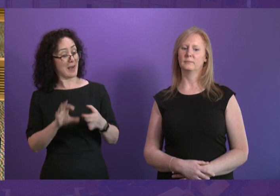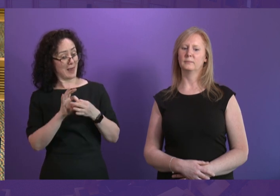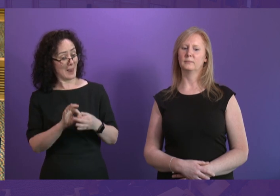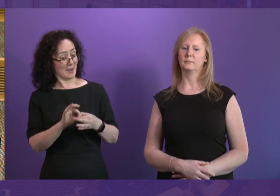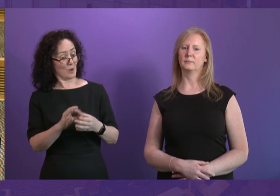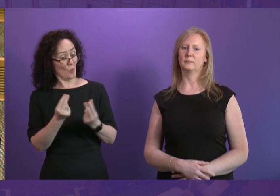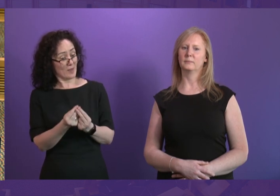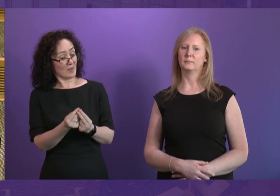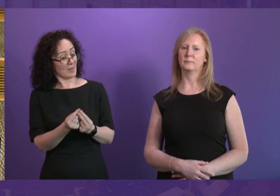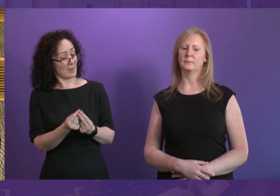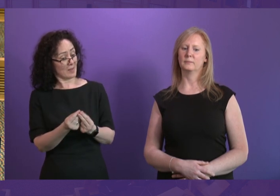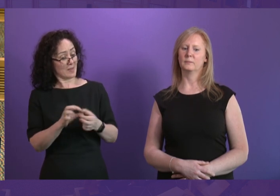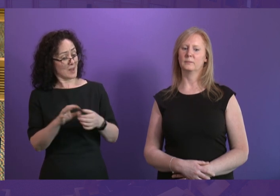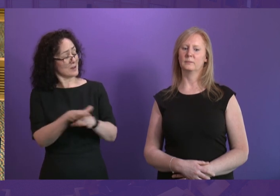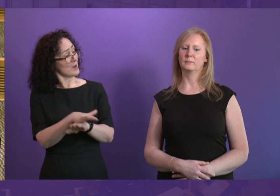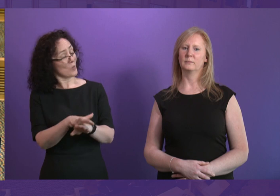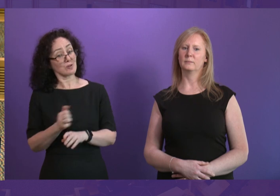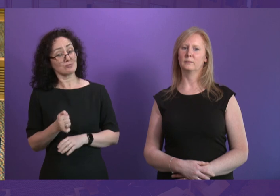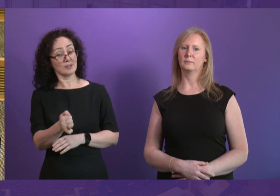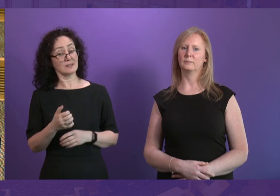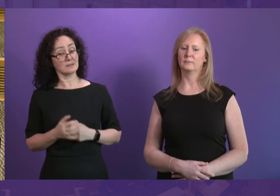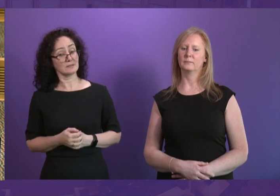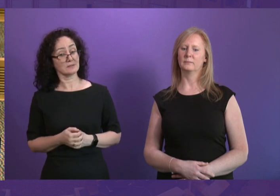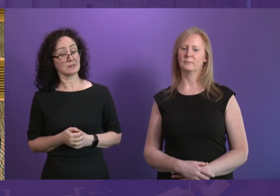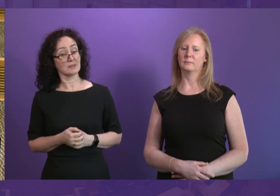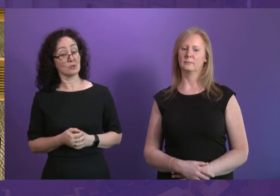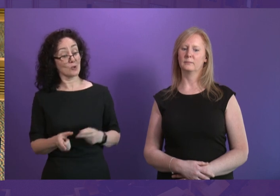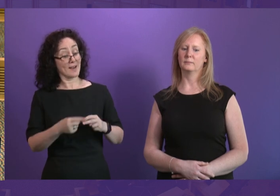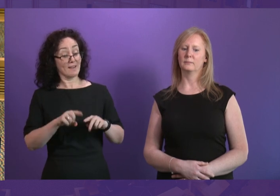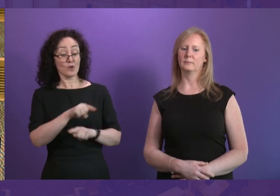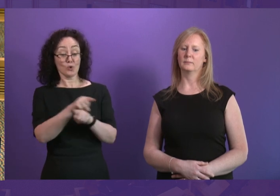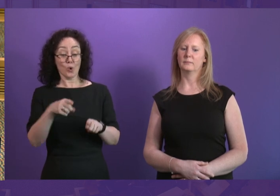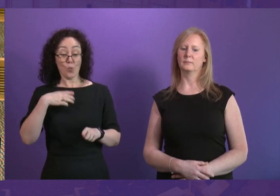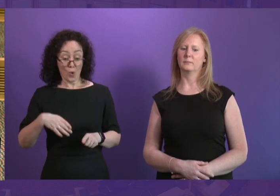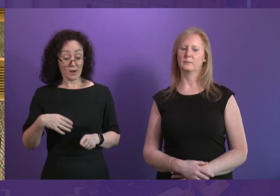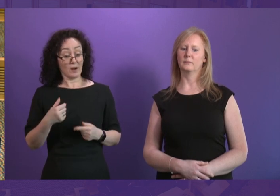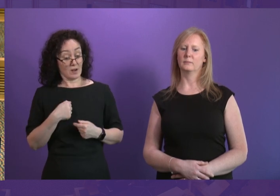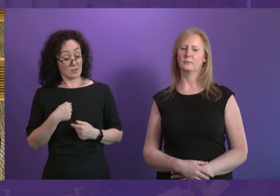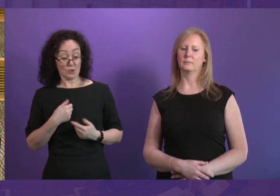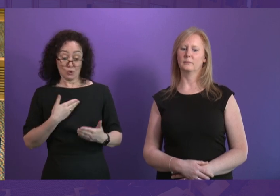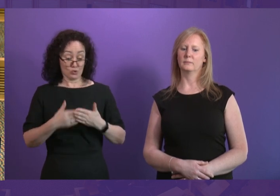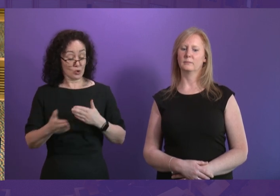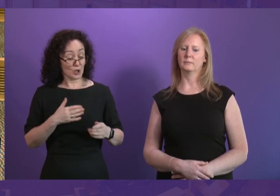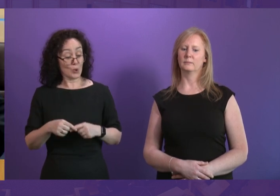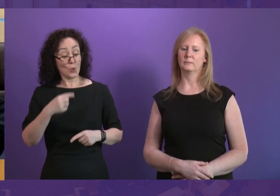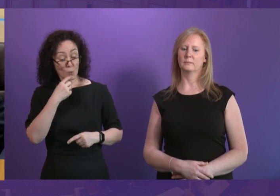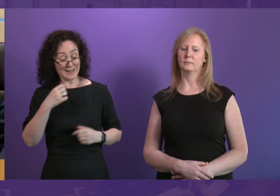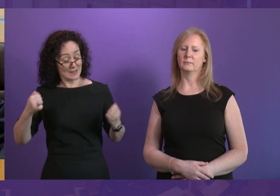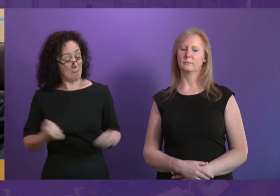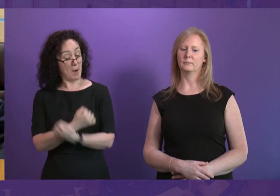Opposition members want us to be able to do more about that, they need to get behind our call to devolve responsibility for Network Rail to this Parliament.